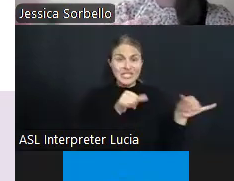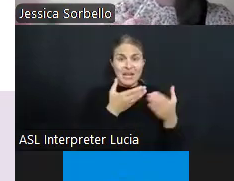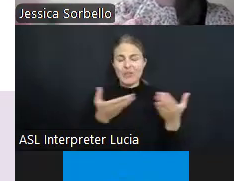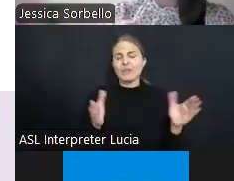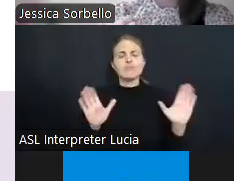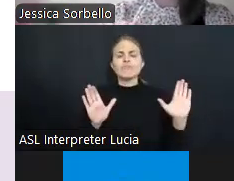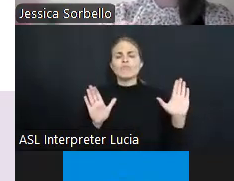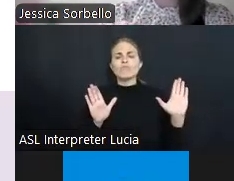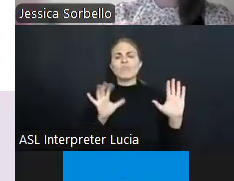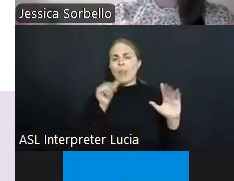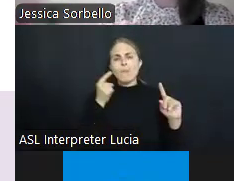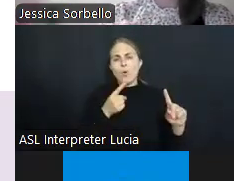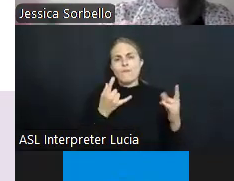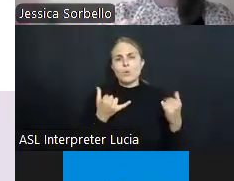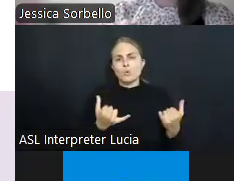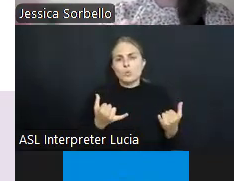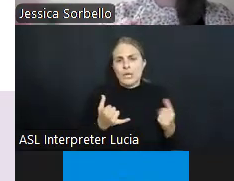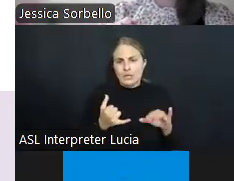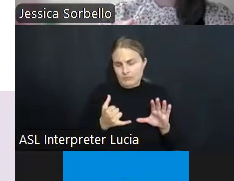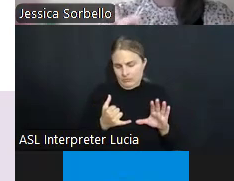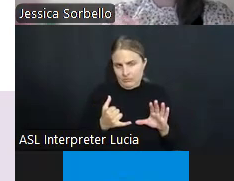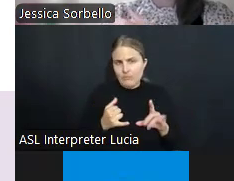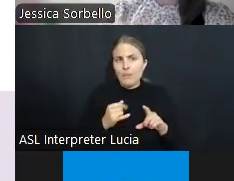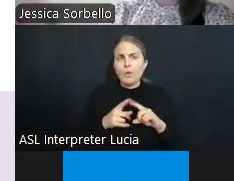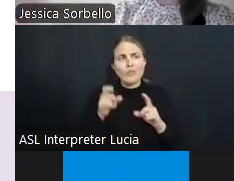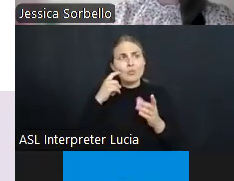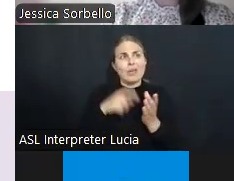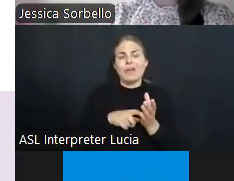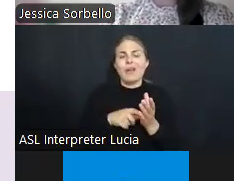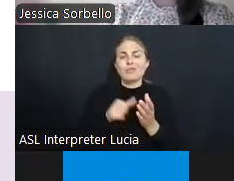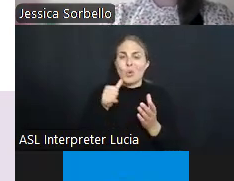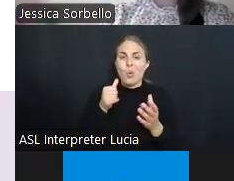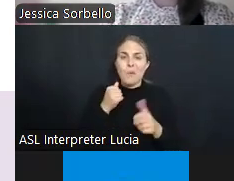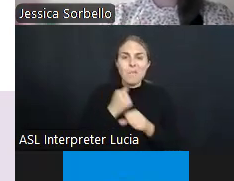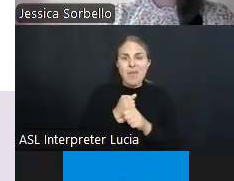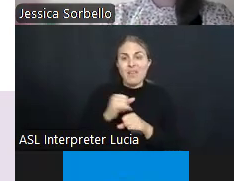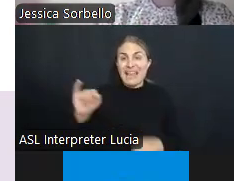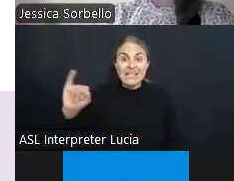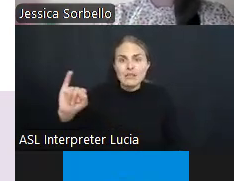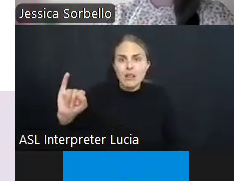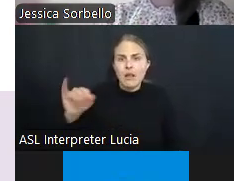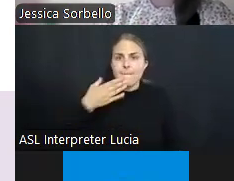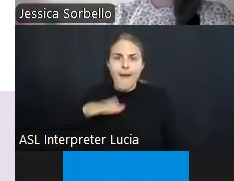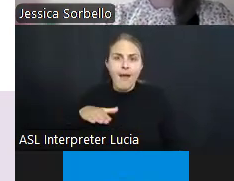we don't villianize insulin. Does it cure diabetes? Nope.